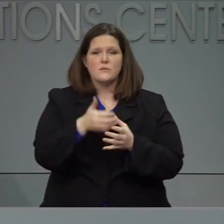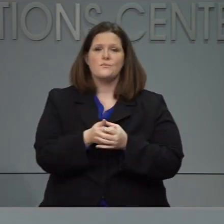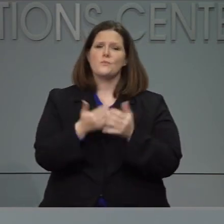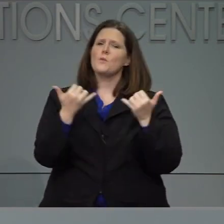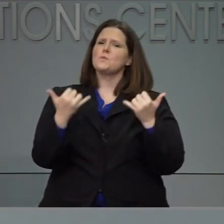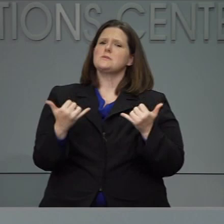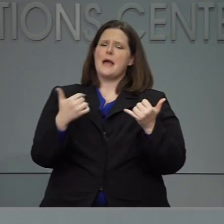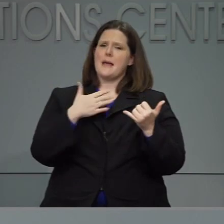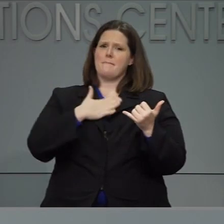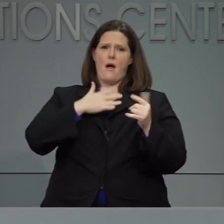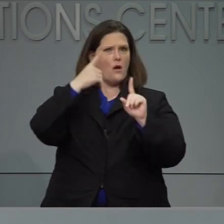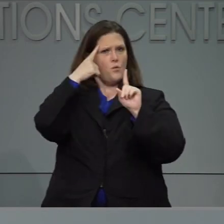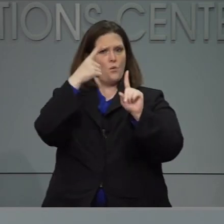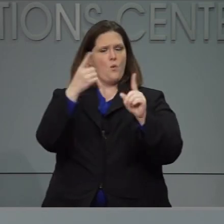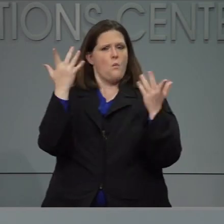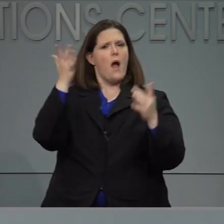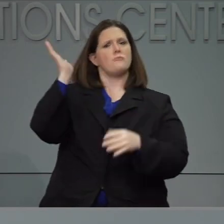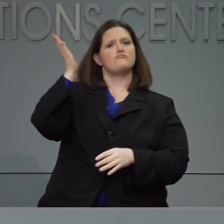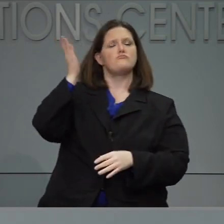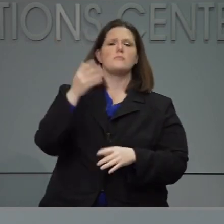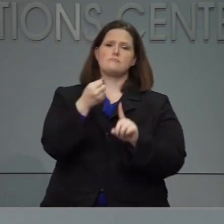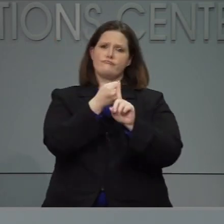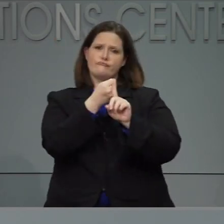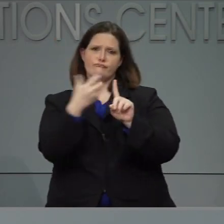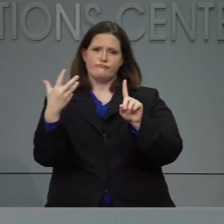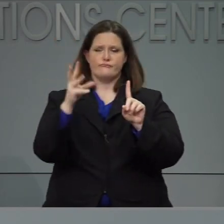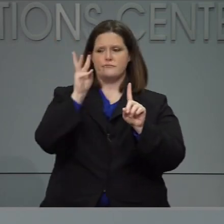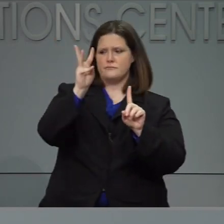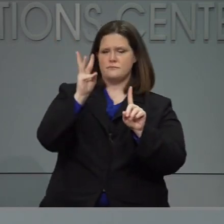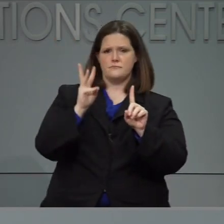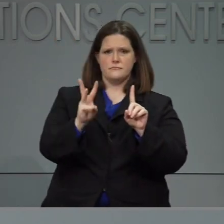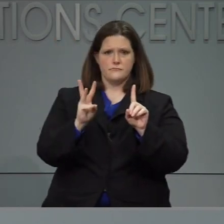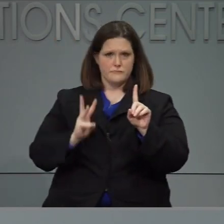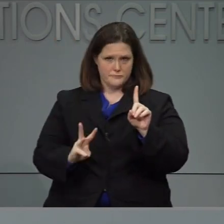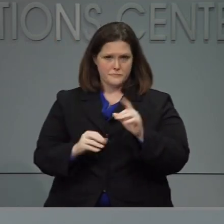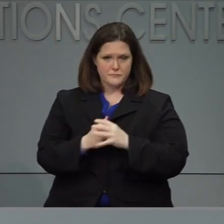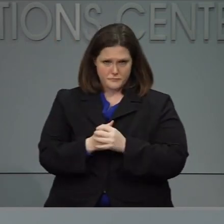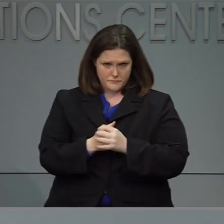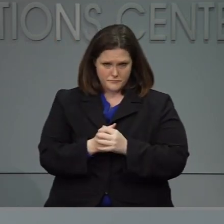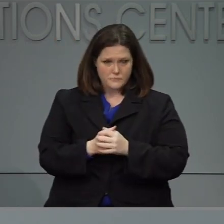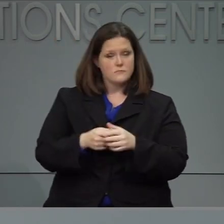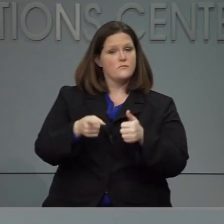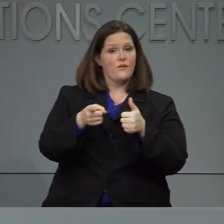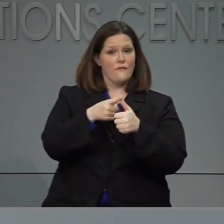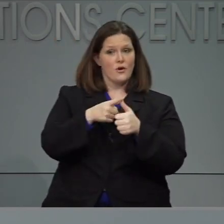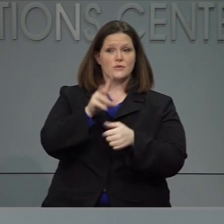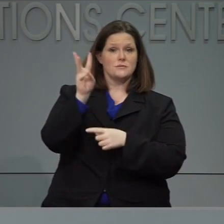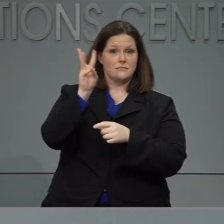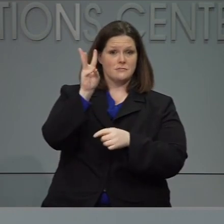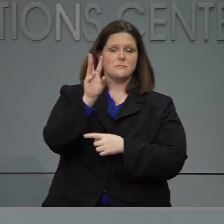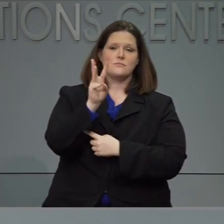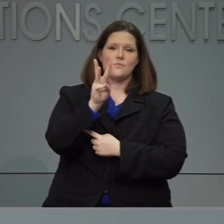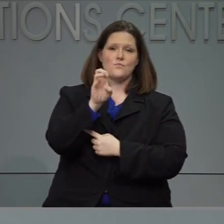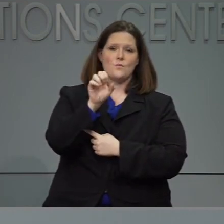3 W SHOULD LOOK LIKE IN PRACTICE. WEAR A FACE COVERING IN PUBLIC.